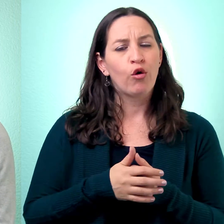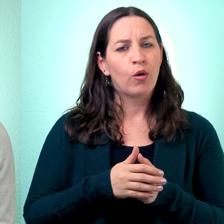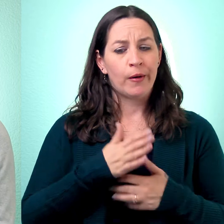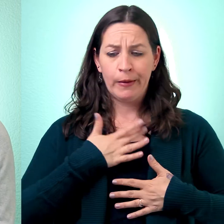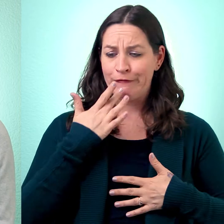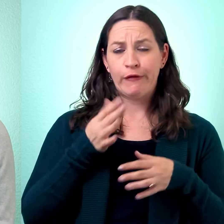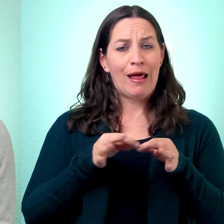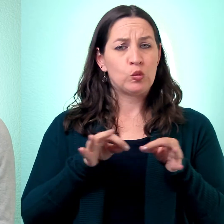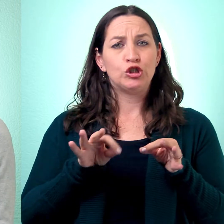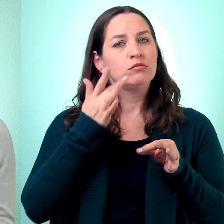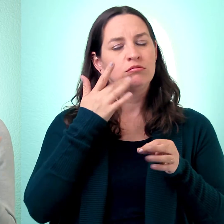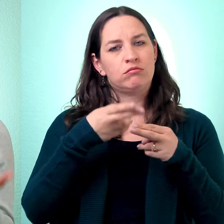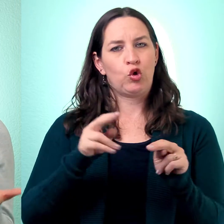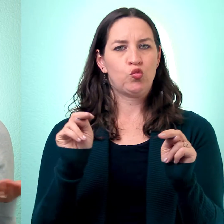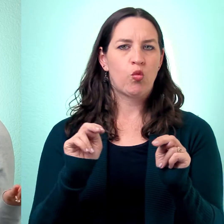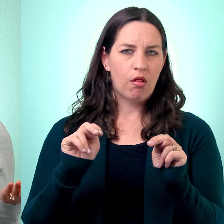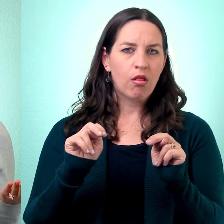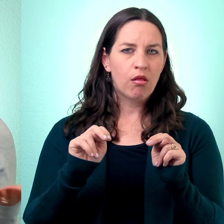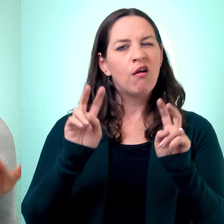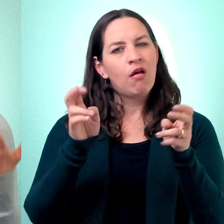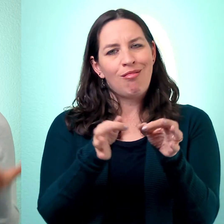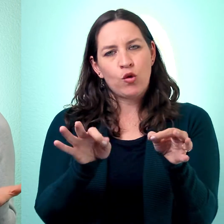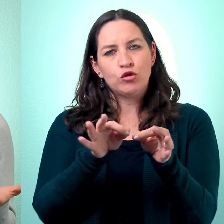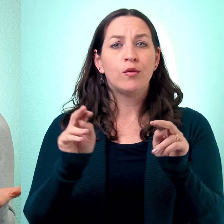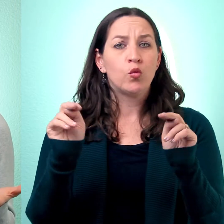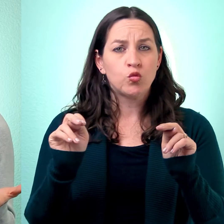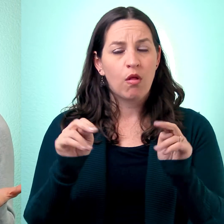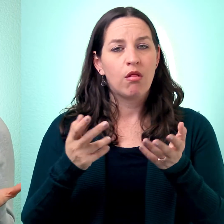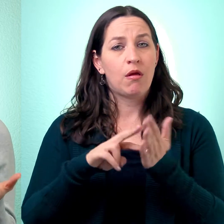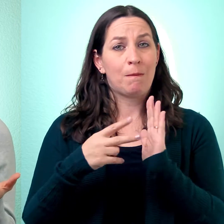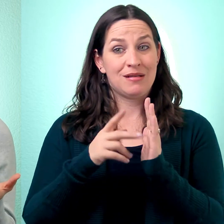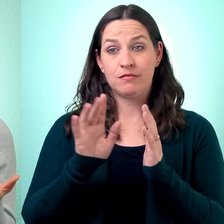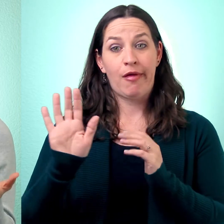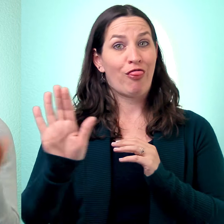interpreter, as being language neutral and language neutral means that you're